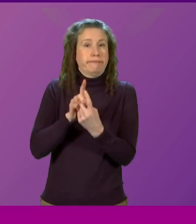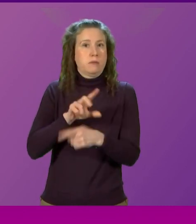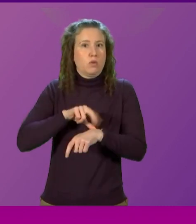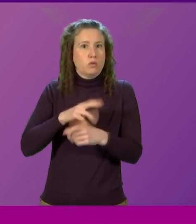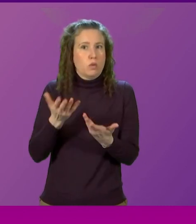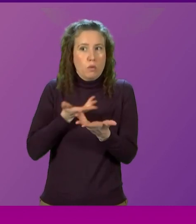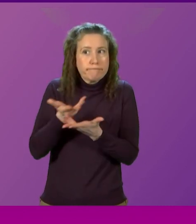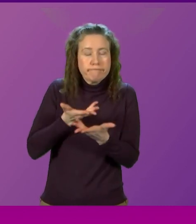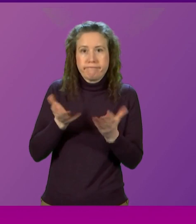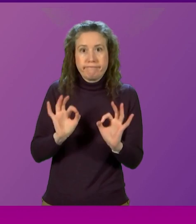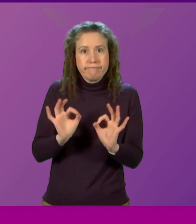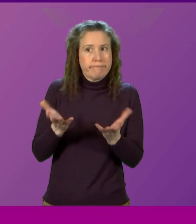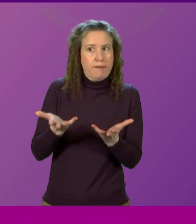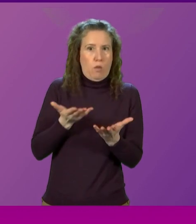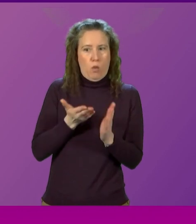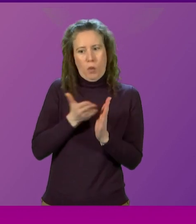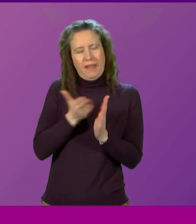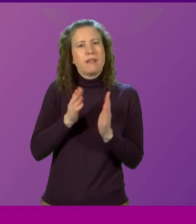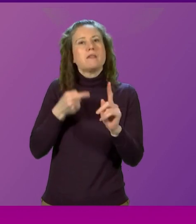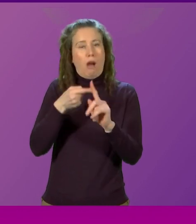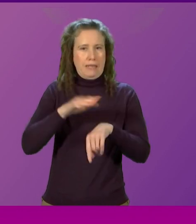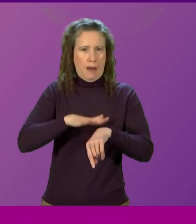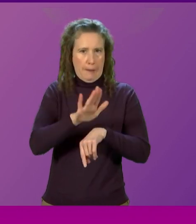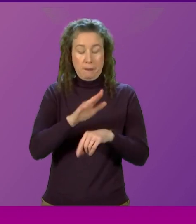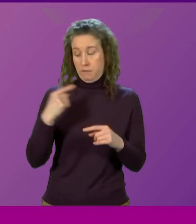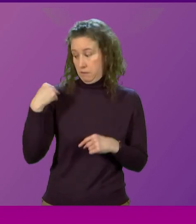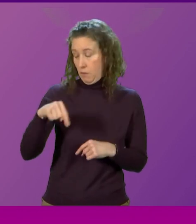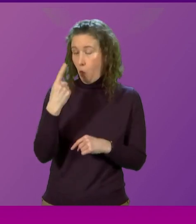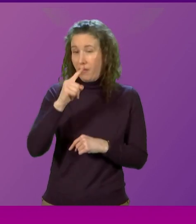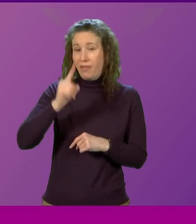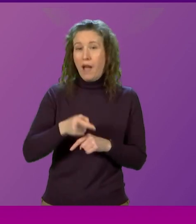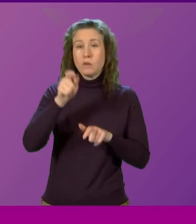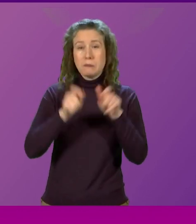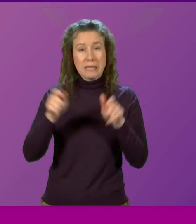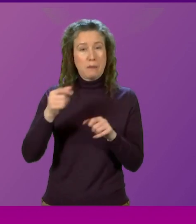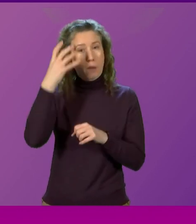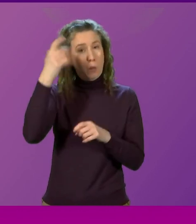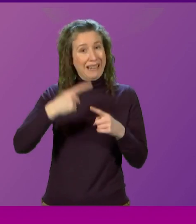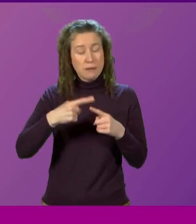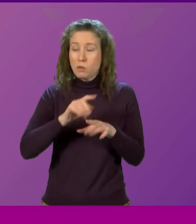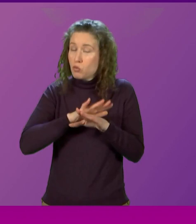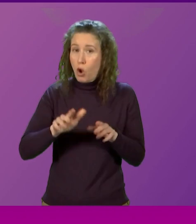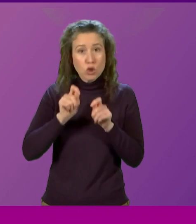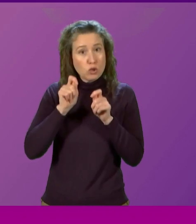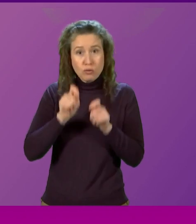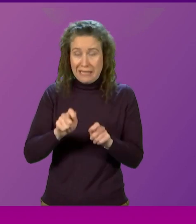In just one week, more than 1,000 people at the Queen Elizabeth alone were not treated within four hours.